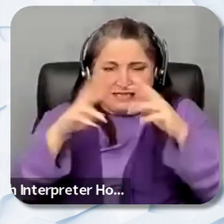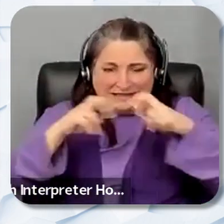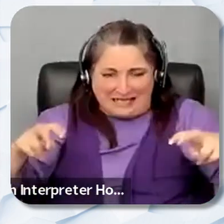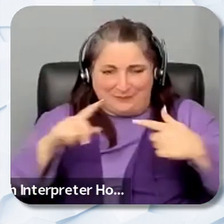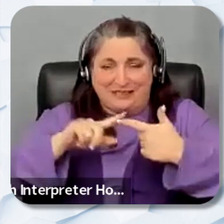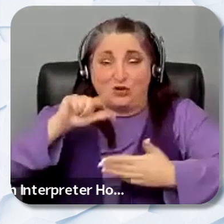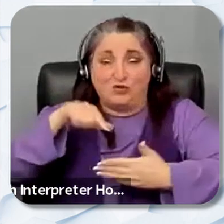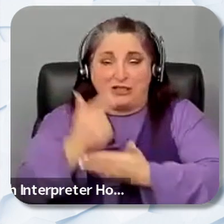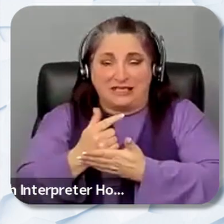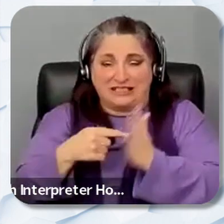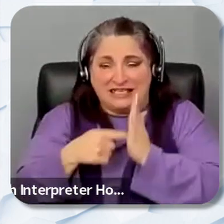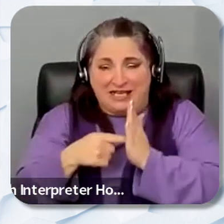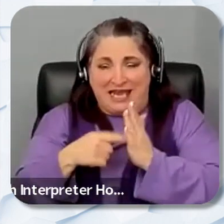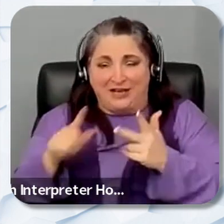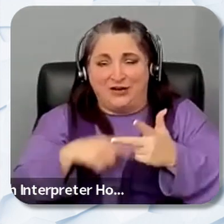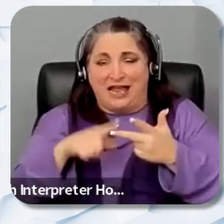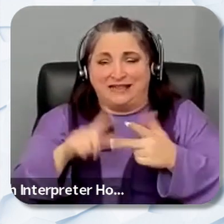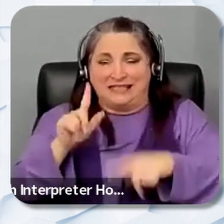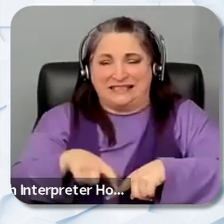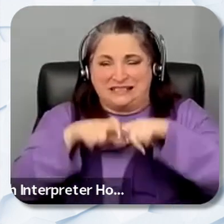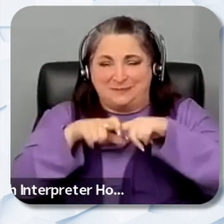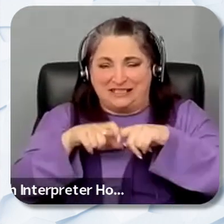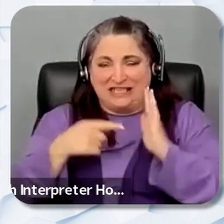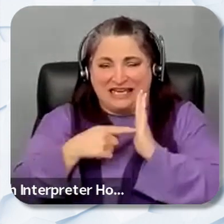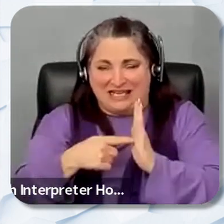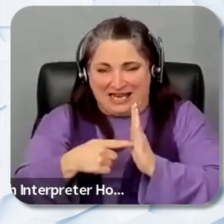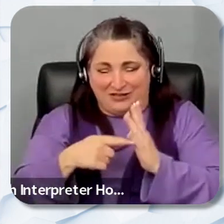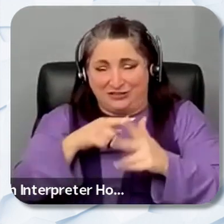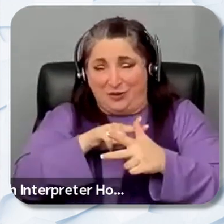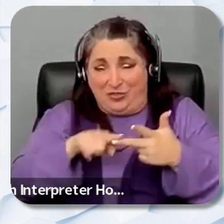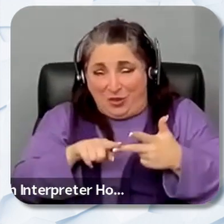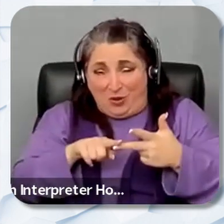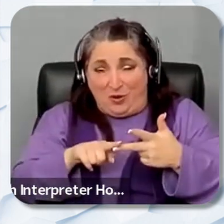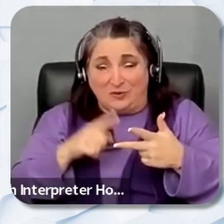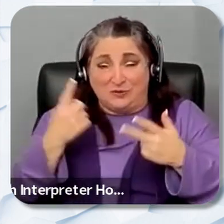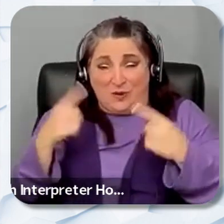indicator and the suspension indicator. So in those cases where they are overlapping,